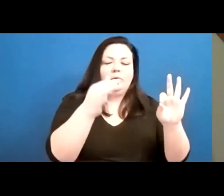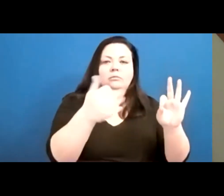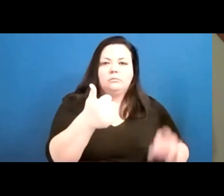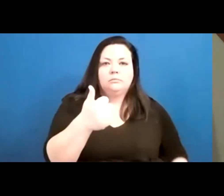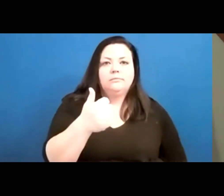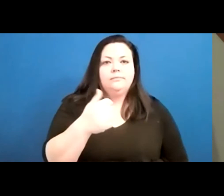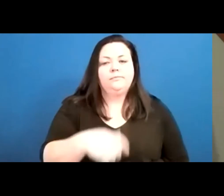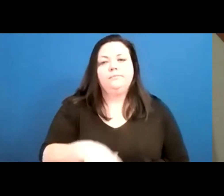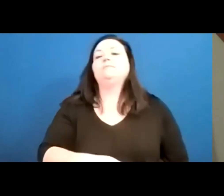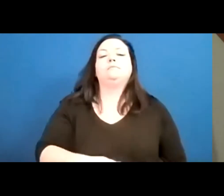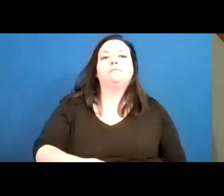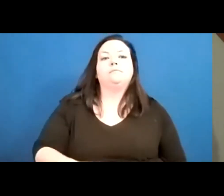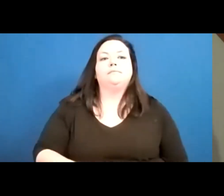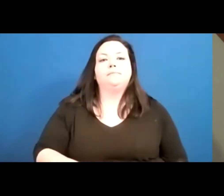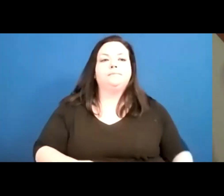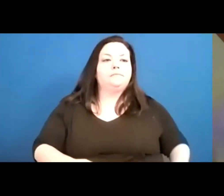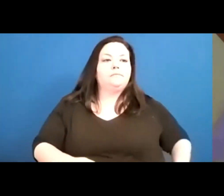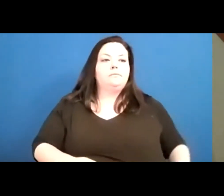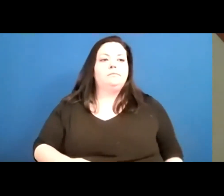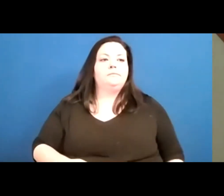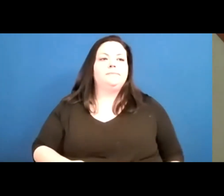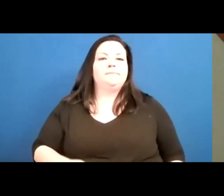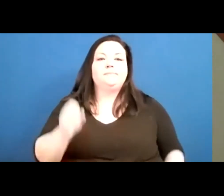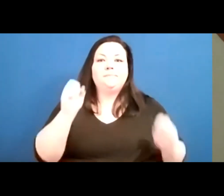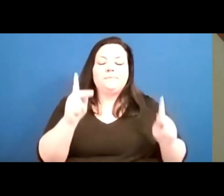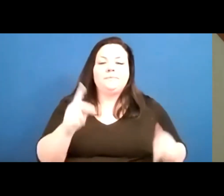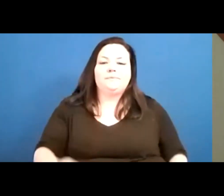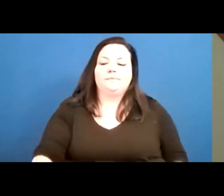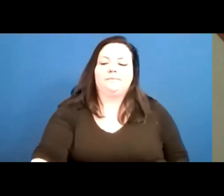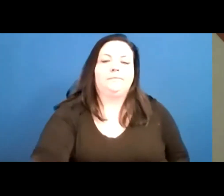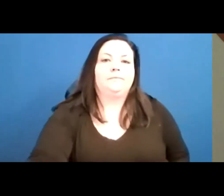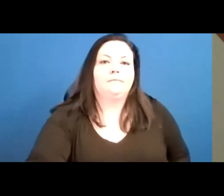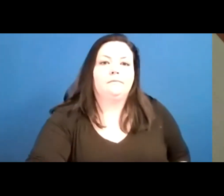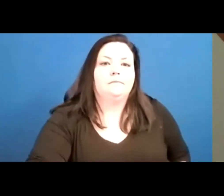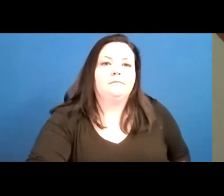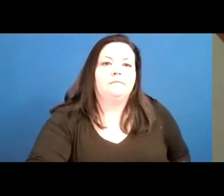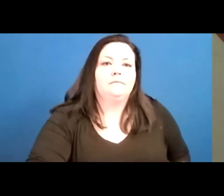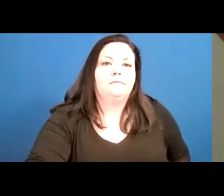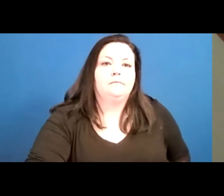Okay, okay, um, great, so before we get started I do